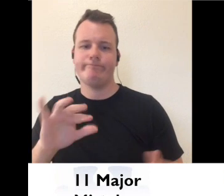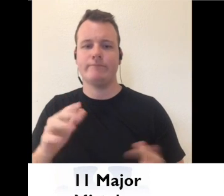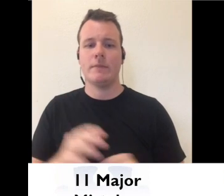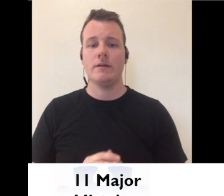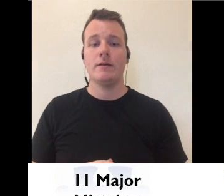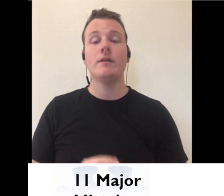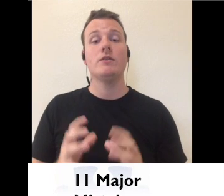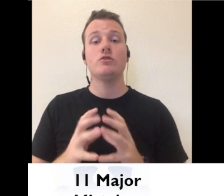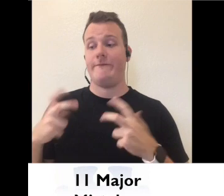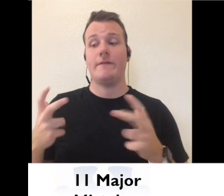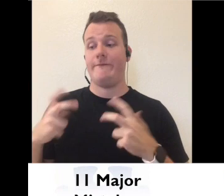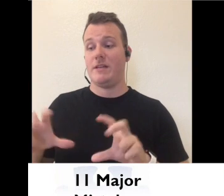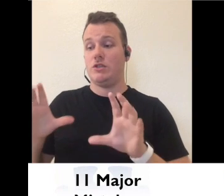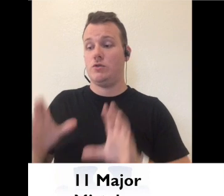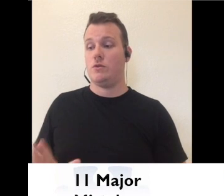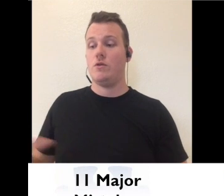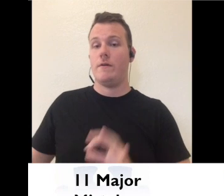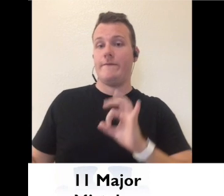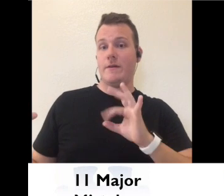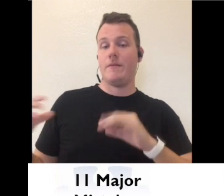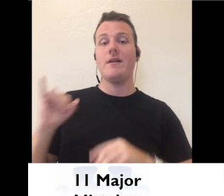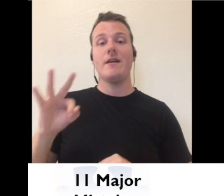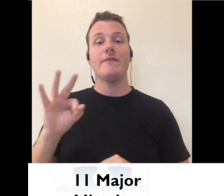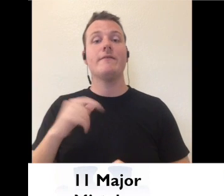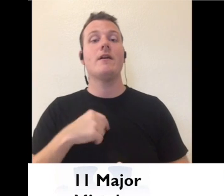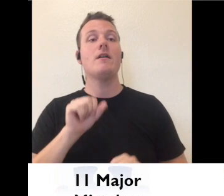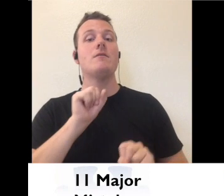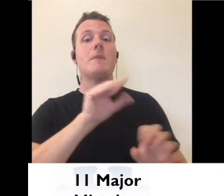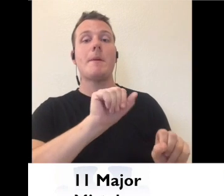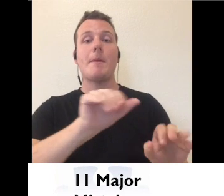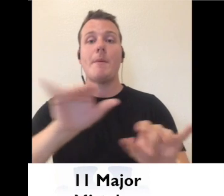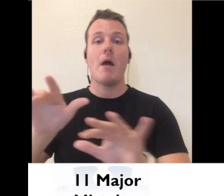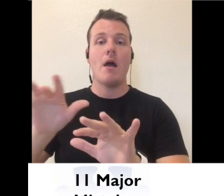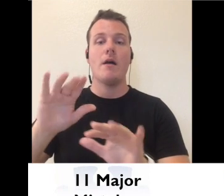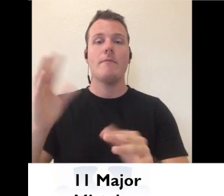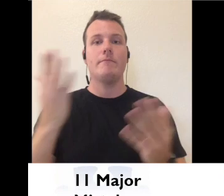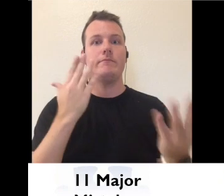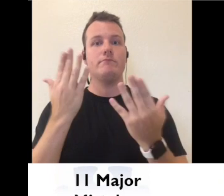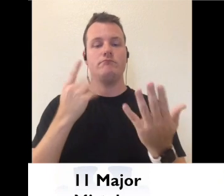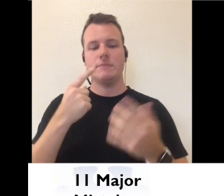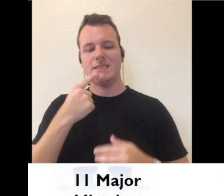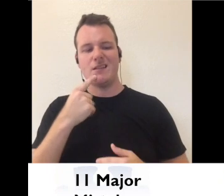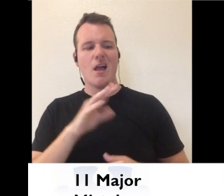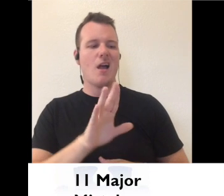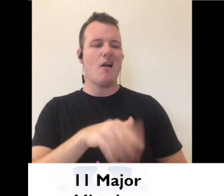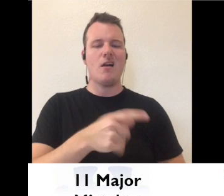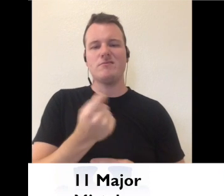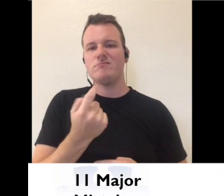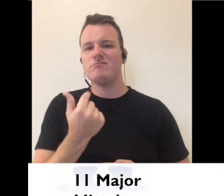too much investor feedback. If you sent your business plan to five investors, and they all come back with little things that said this is no good,